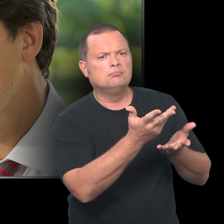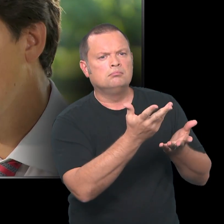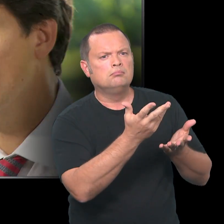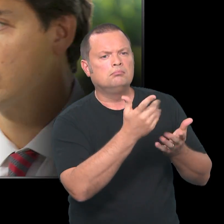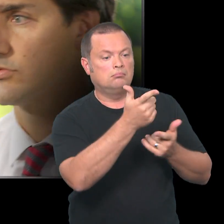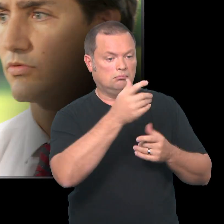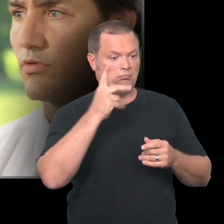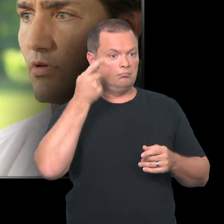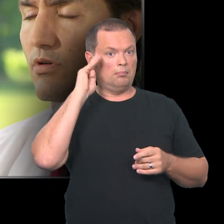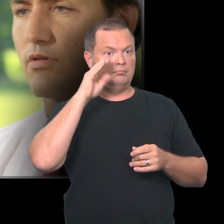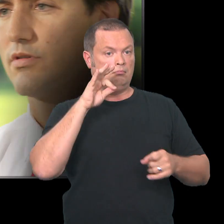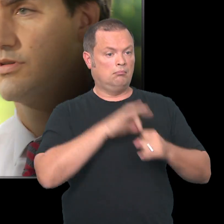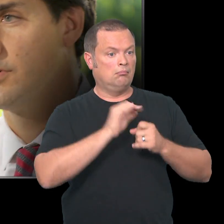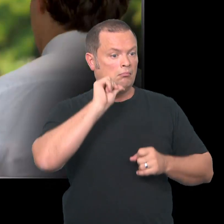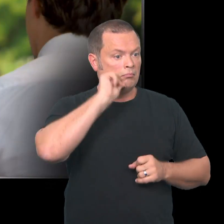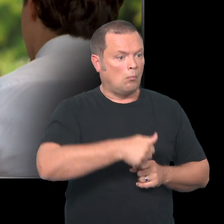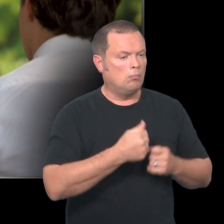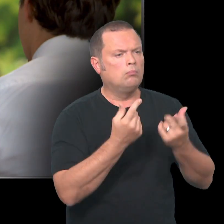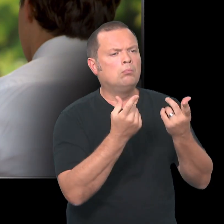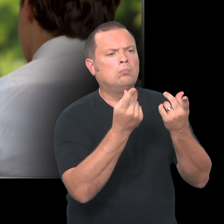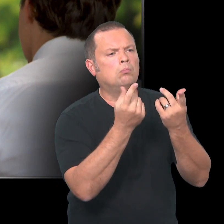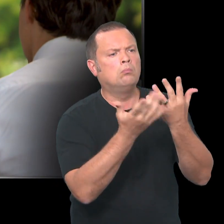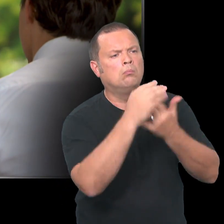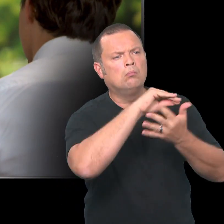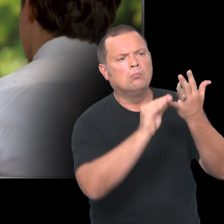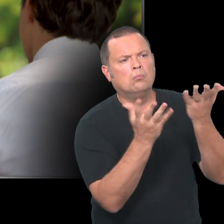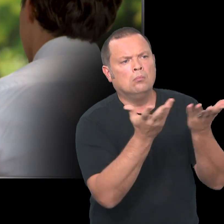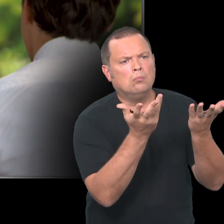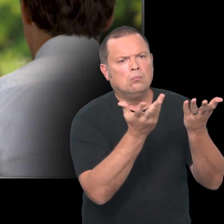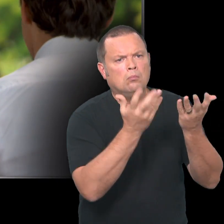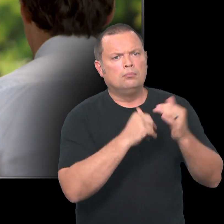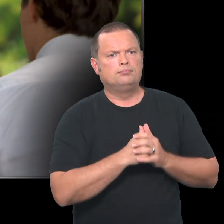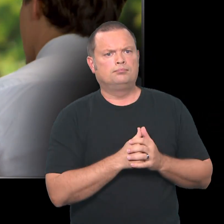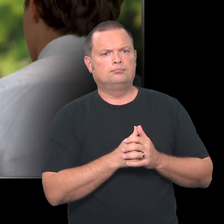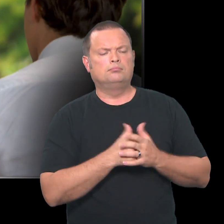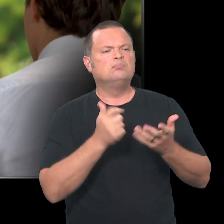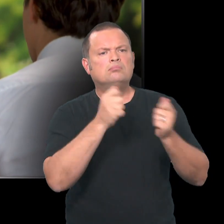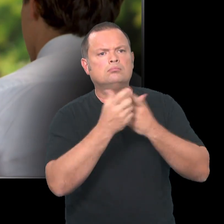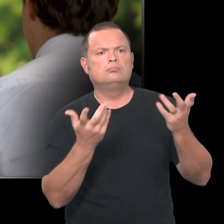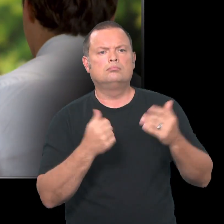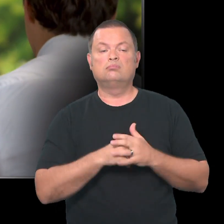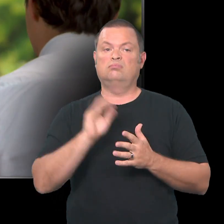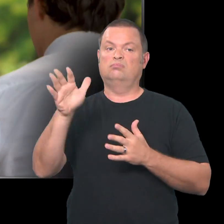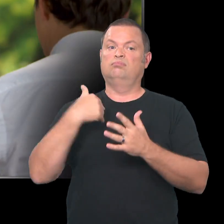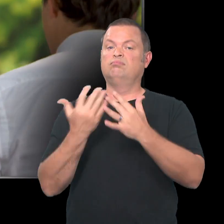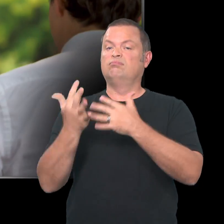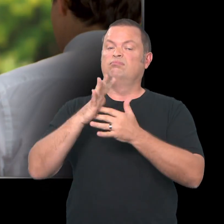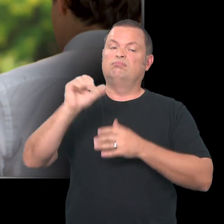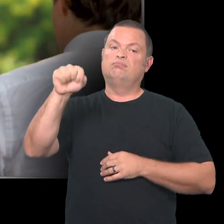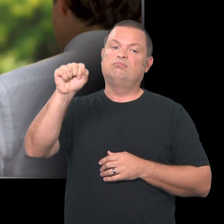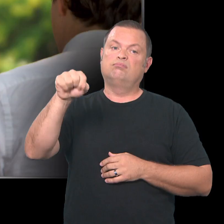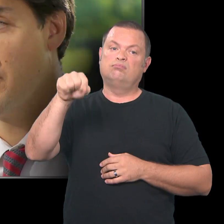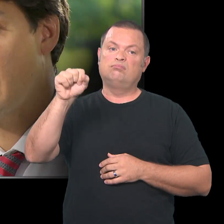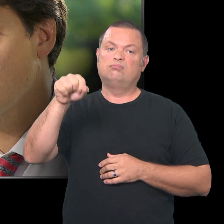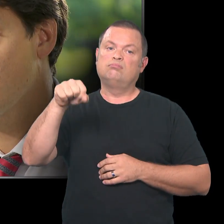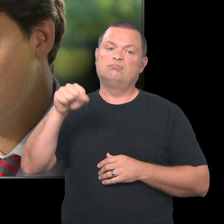So how far up that first day's priority list is changing C-51, and what would you change?